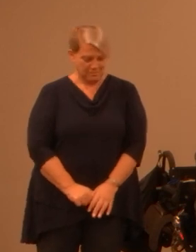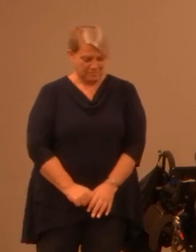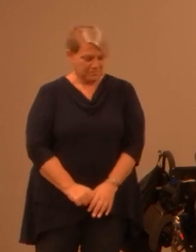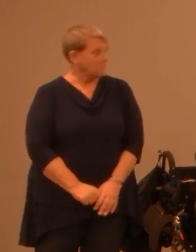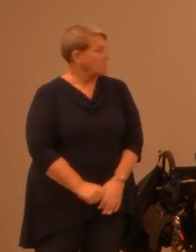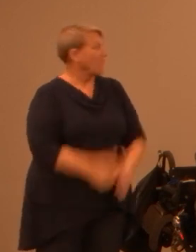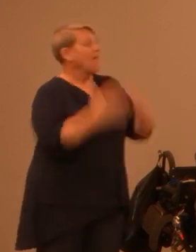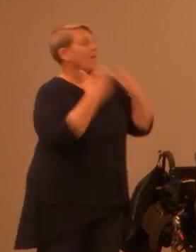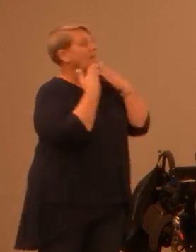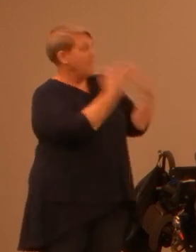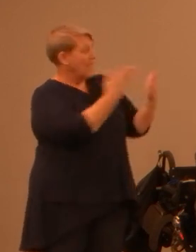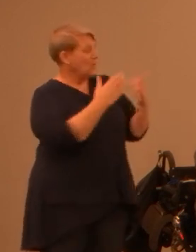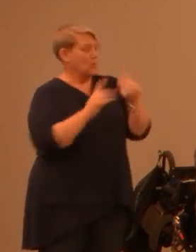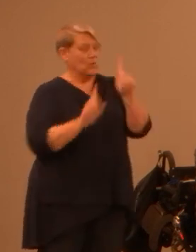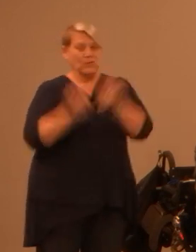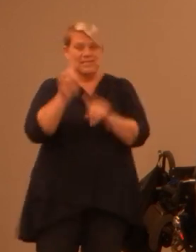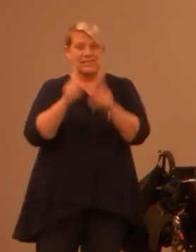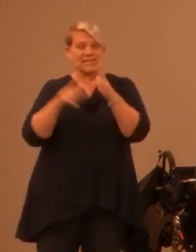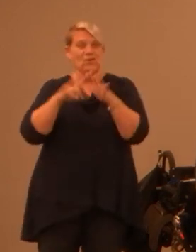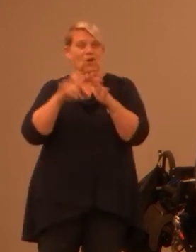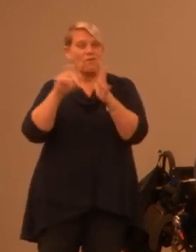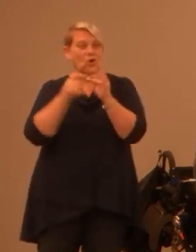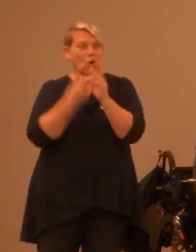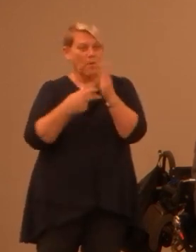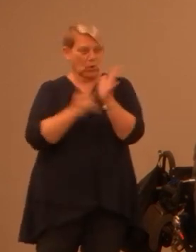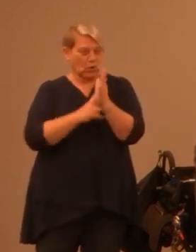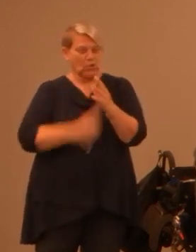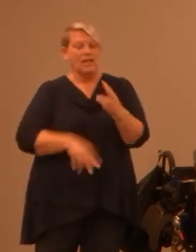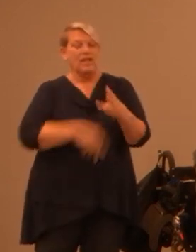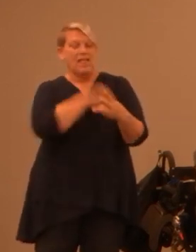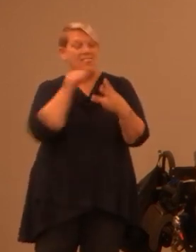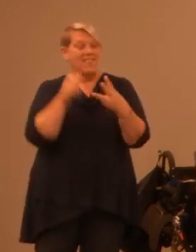Thank you to the City of Cockburn. The next award is the Government